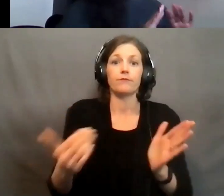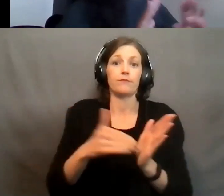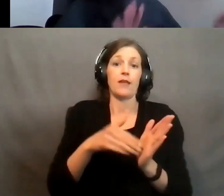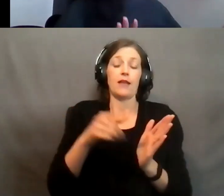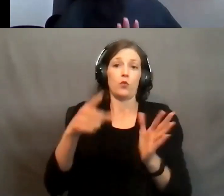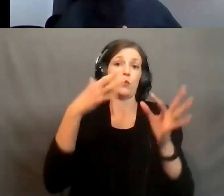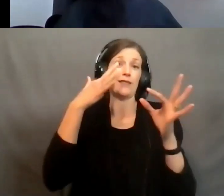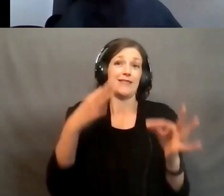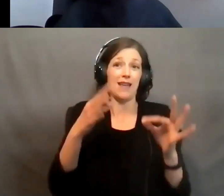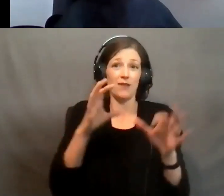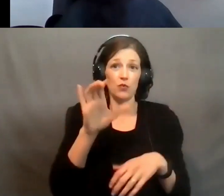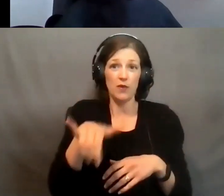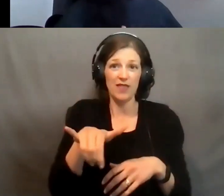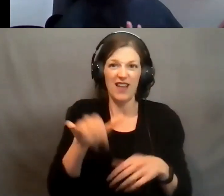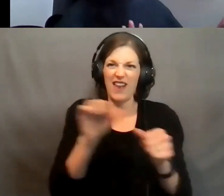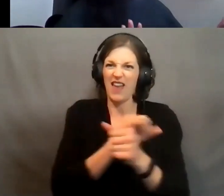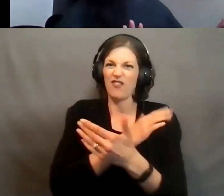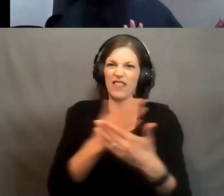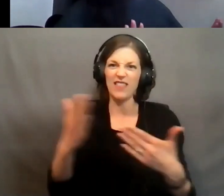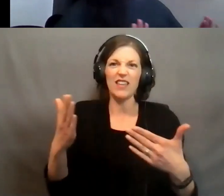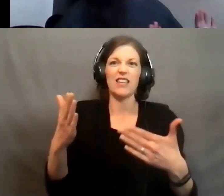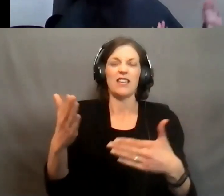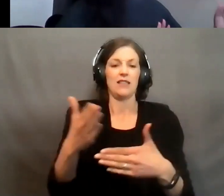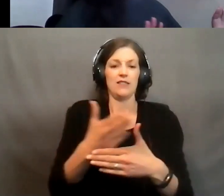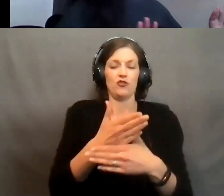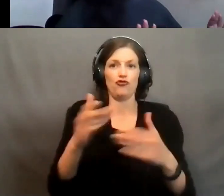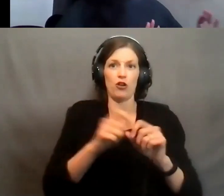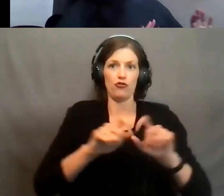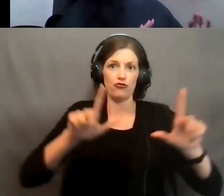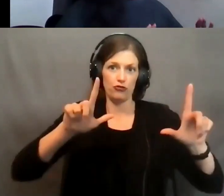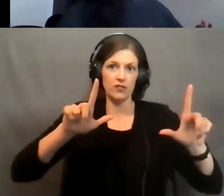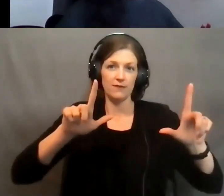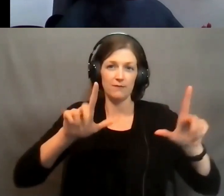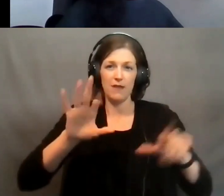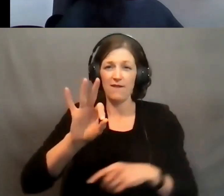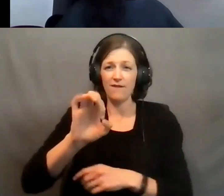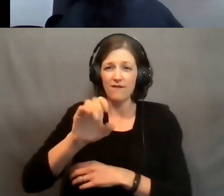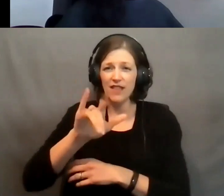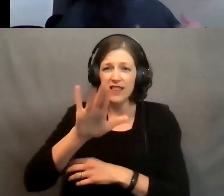everything would be screen shared but 13:02:04 I think the expectation